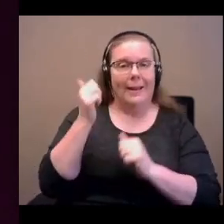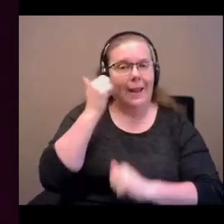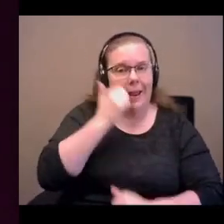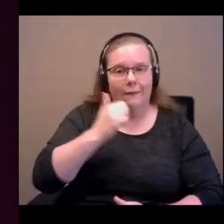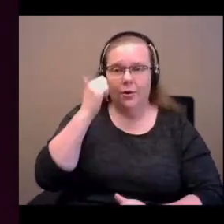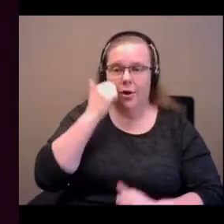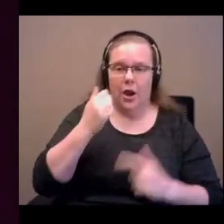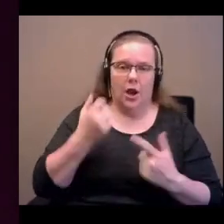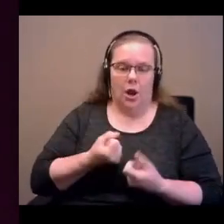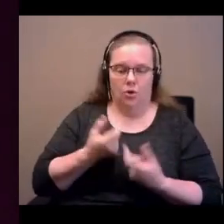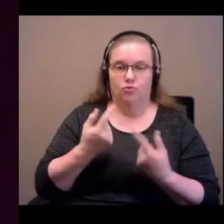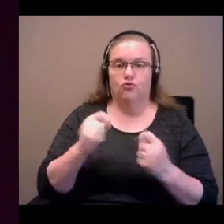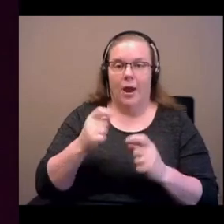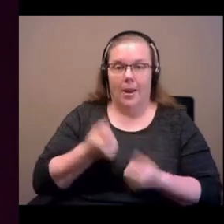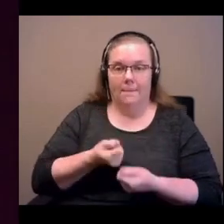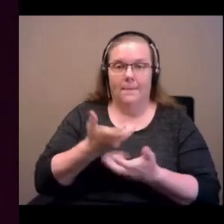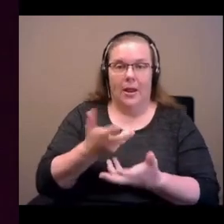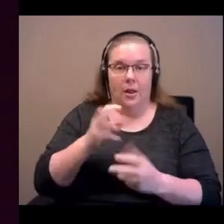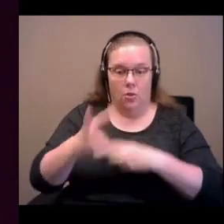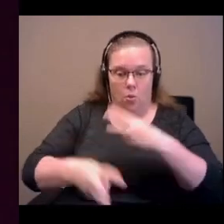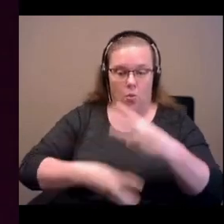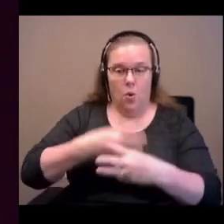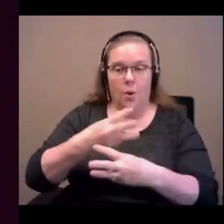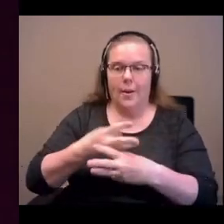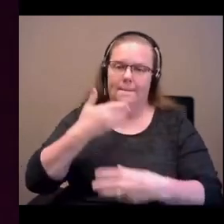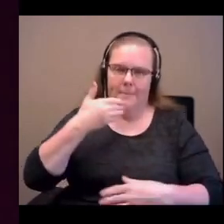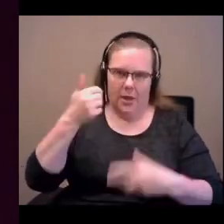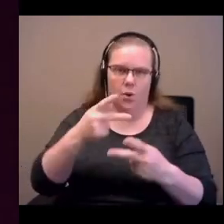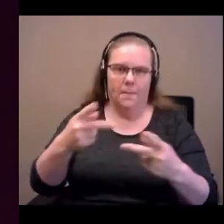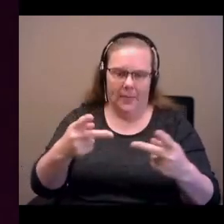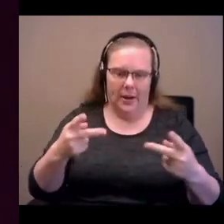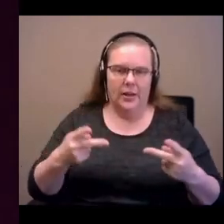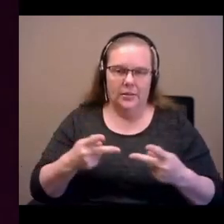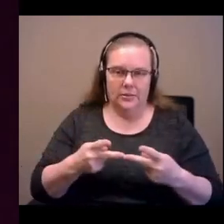What’s unique about this particular gathering, it’s not just you’re dedicated to doing good;